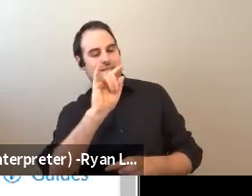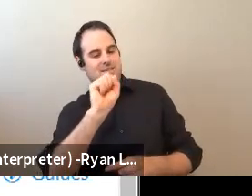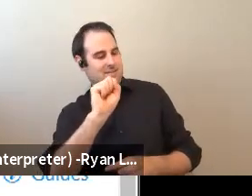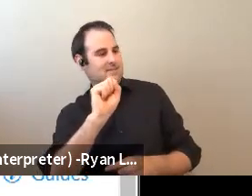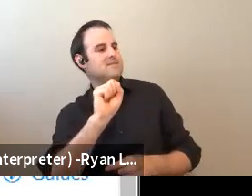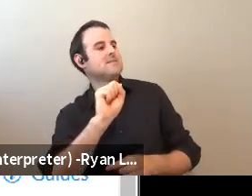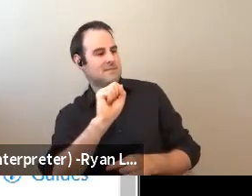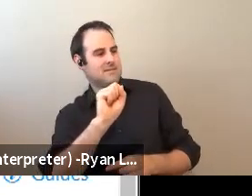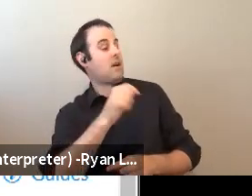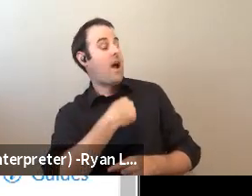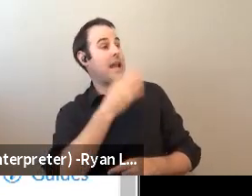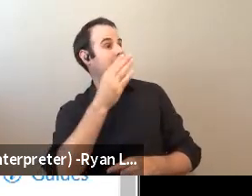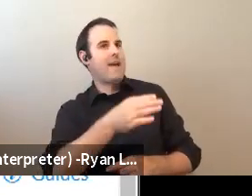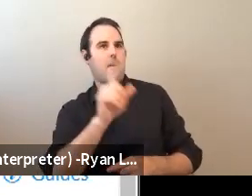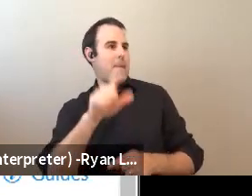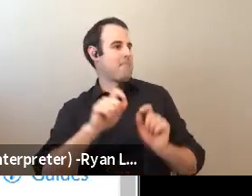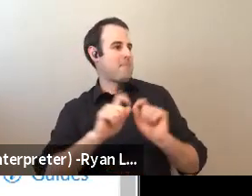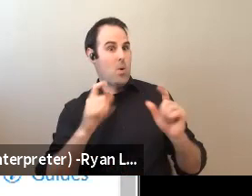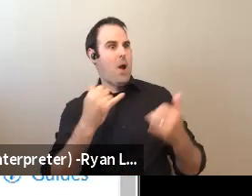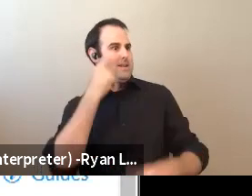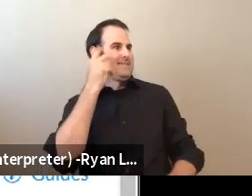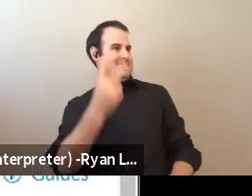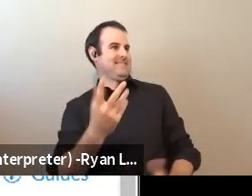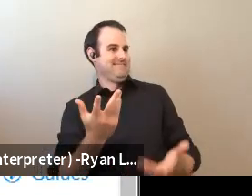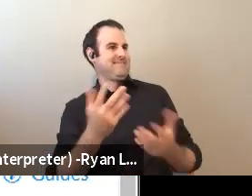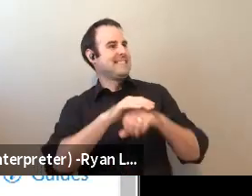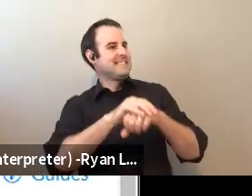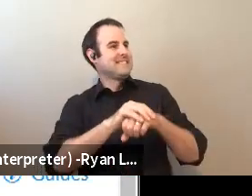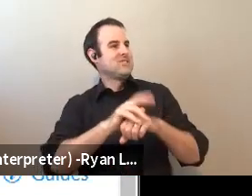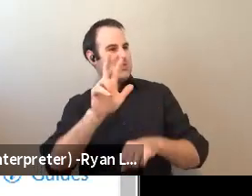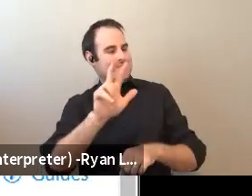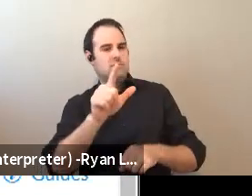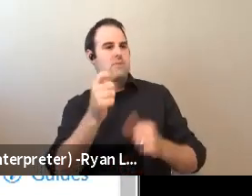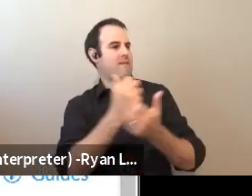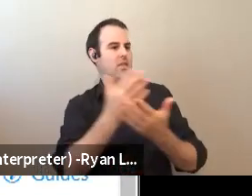Jenifer Schwartz Casey: And I see like English three has everything's an argument, which I use the newer one. But so what it doesn't hasn't